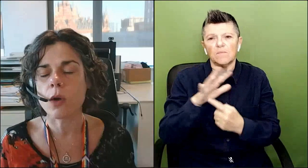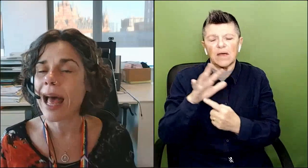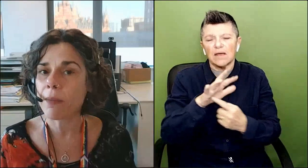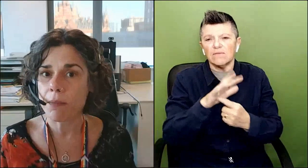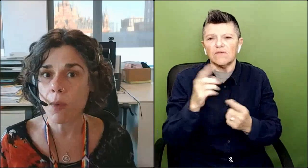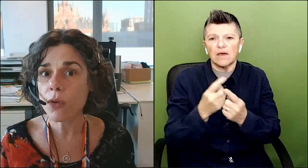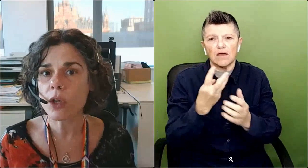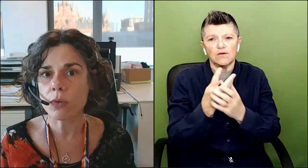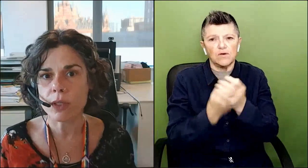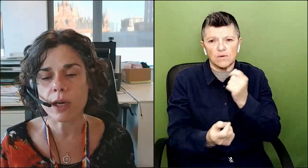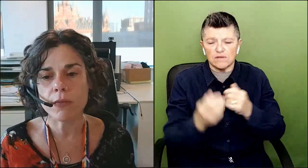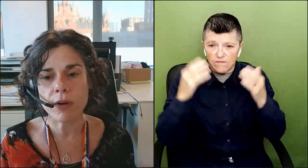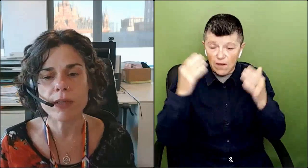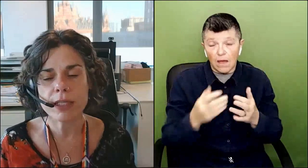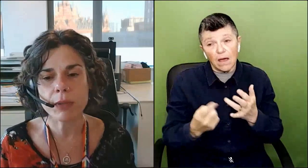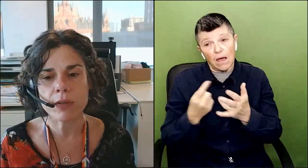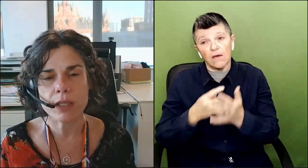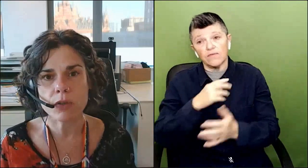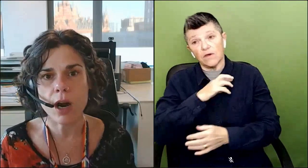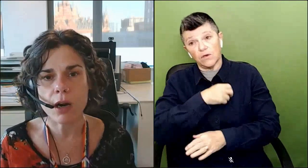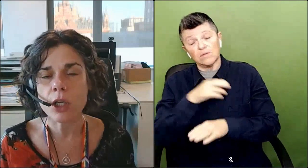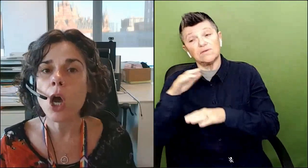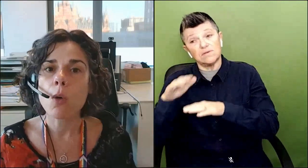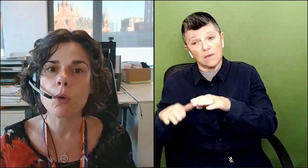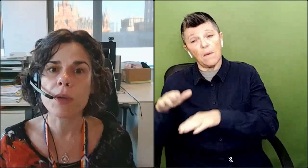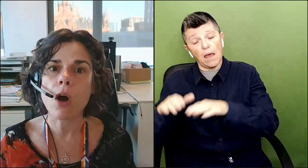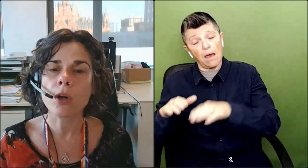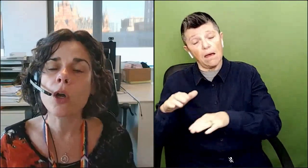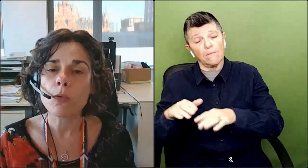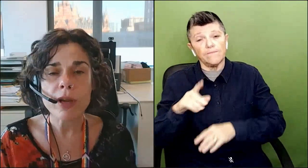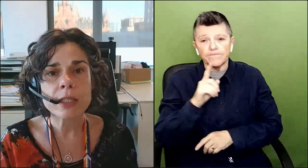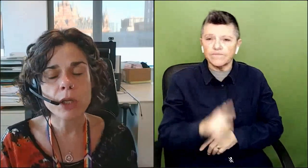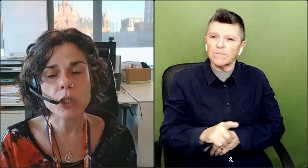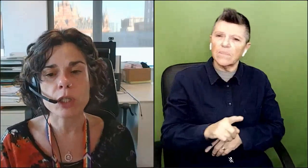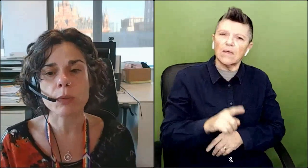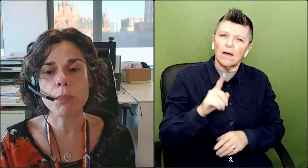on, and other unions are very similar in this regard, would be on reasonable adjustment